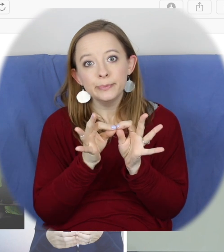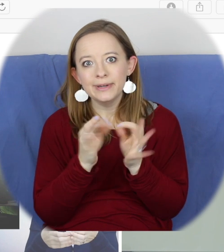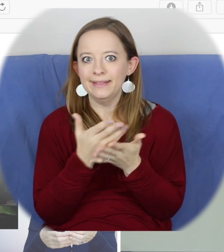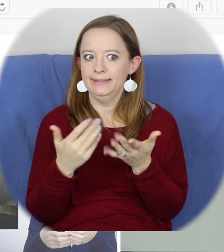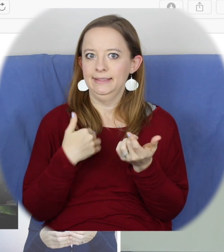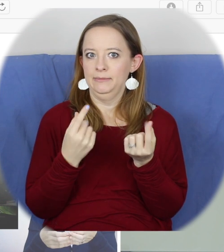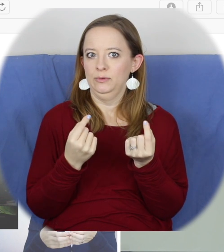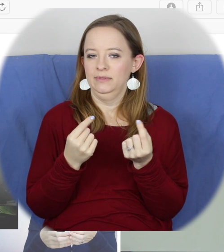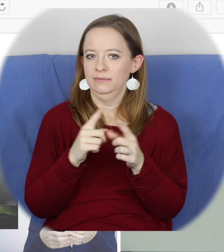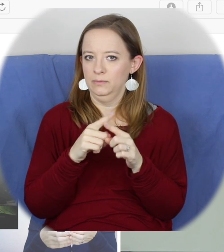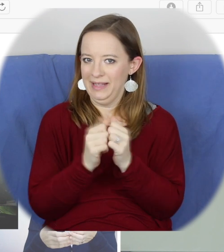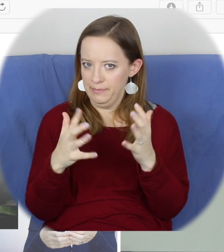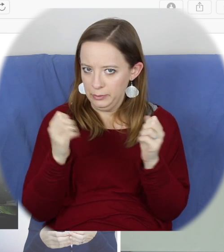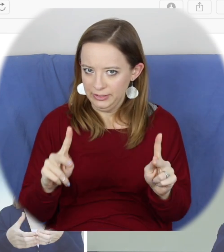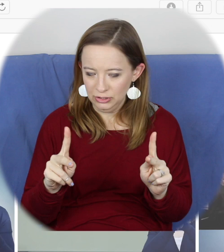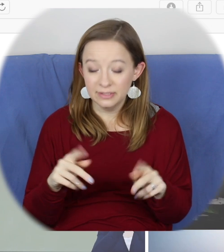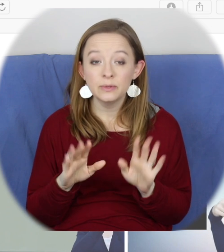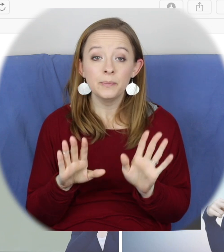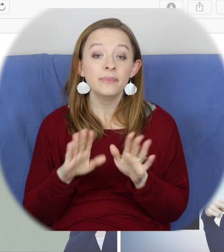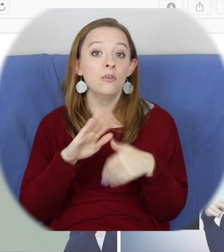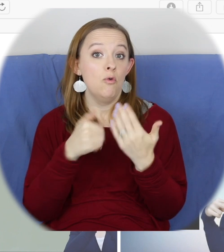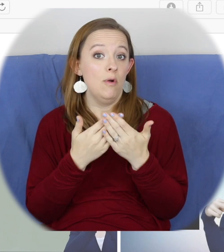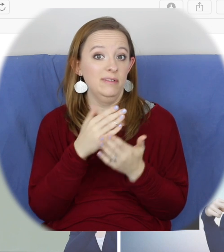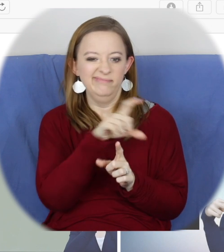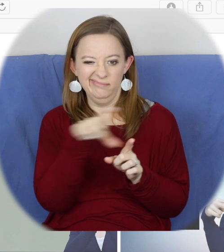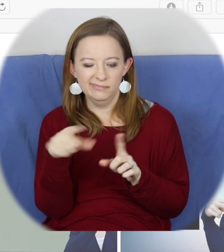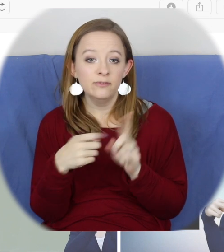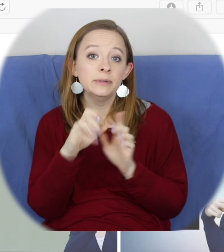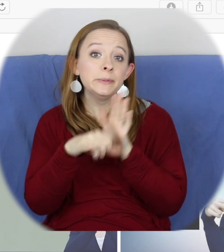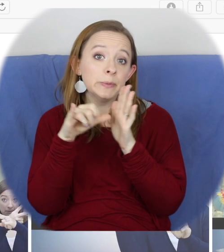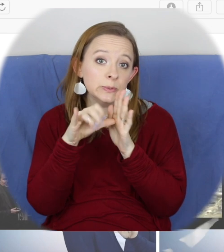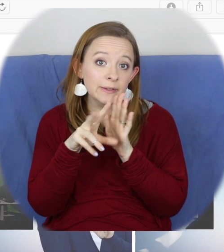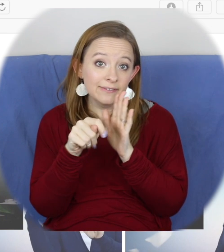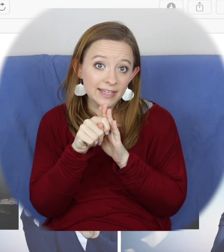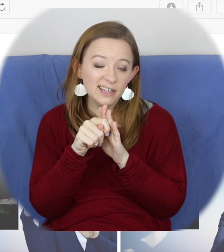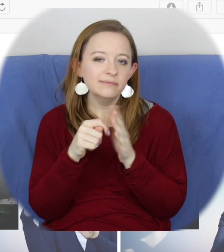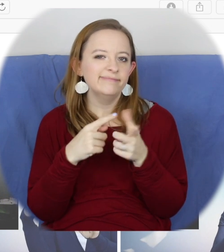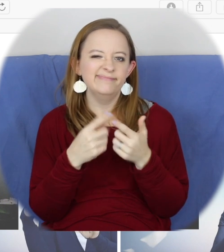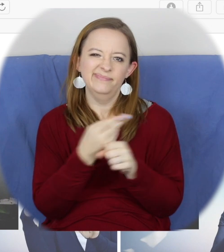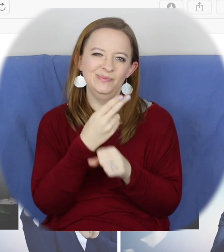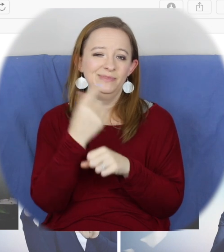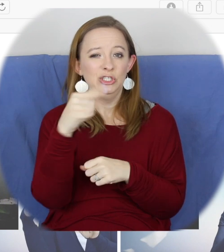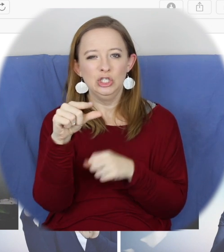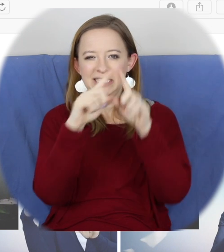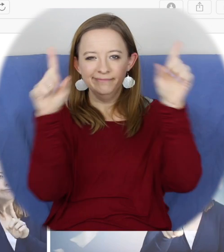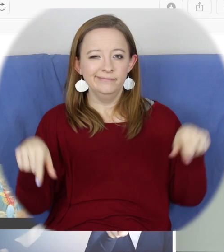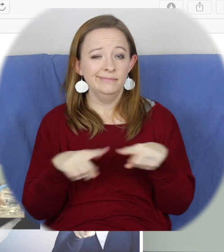Thing that I'm doing now, since I've not gotten permission. All of these are from Youtube videos and then I just use a green screen.